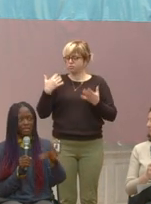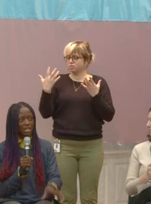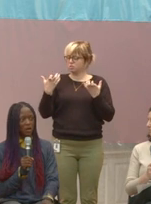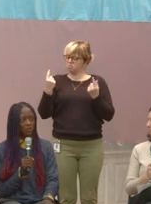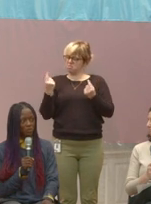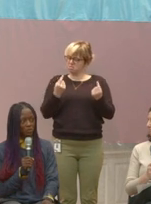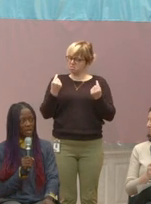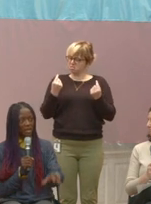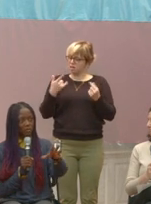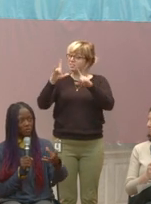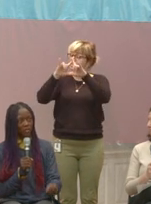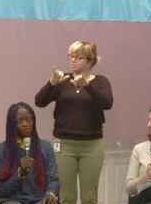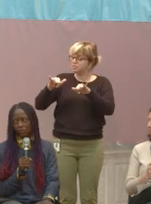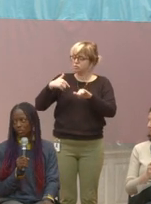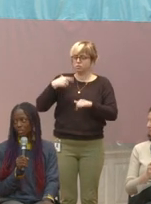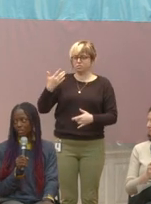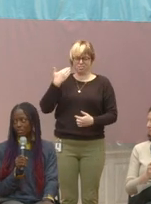the same time, I also knew that it was way too old to start